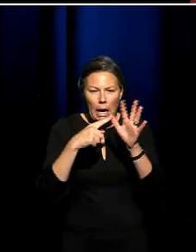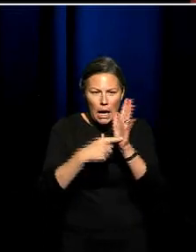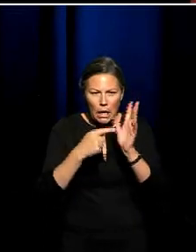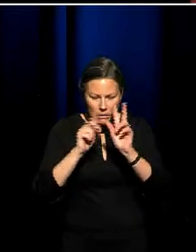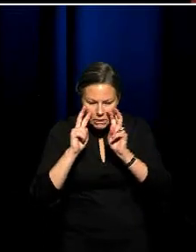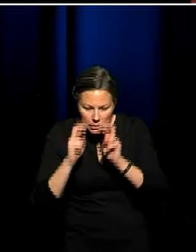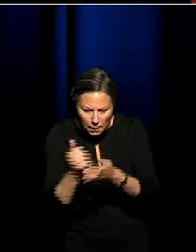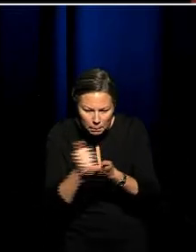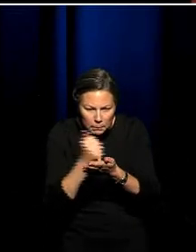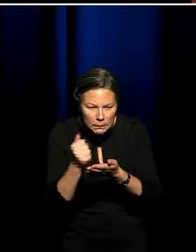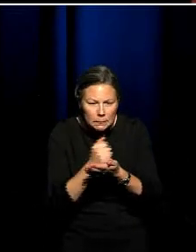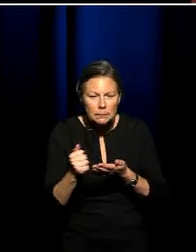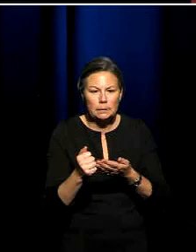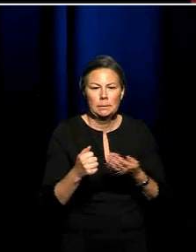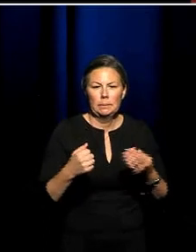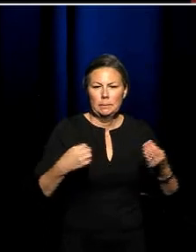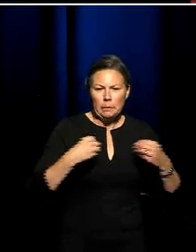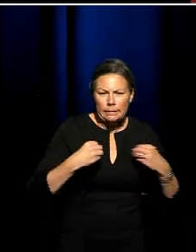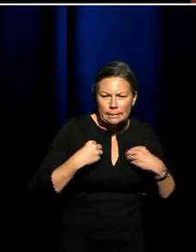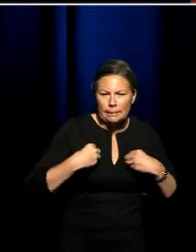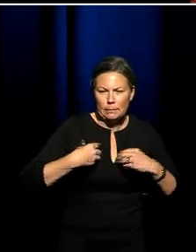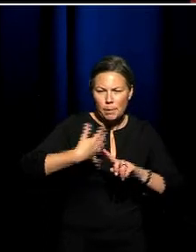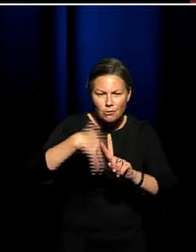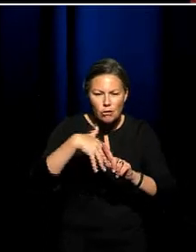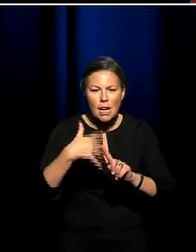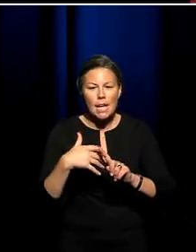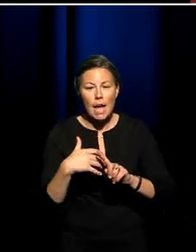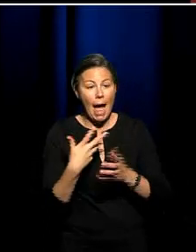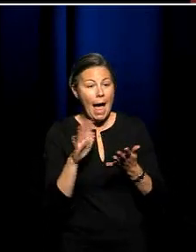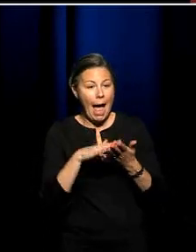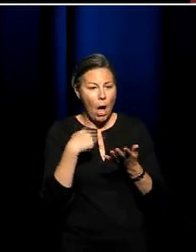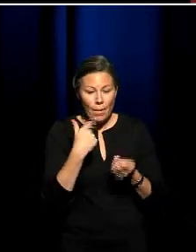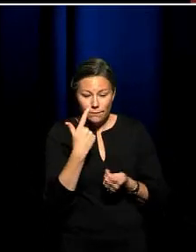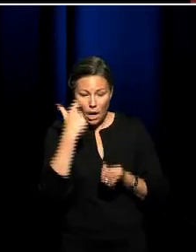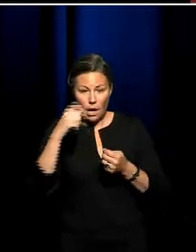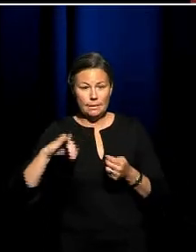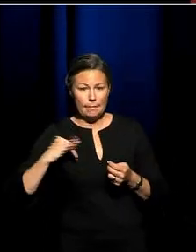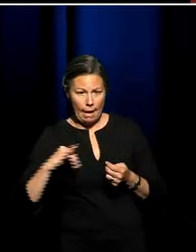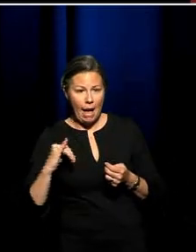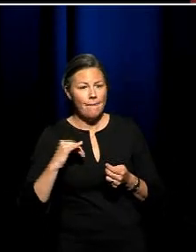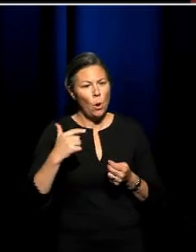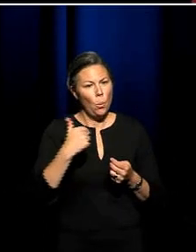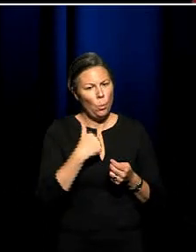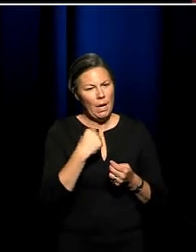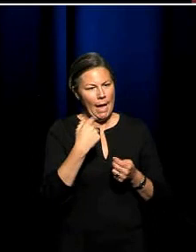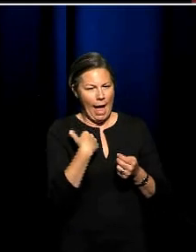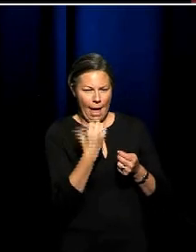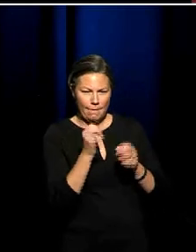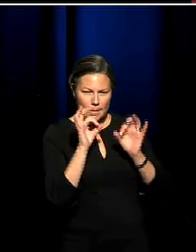corporate services. The Royal Commission recruits staff using an Affirmative Measures Employment Register which operates in addition to the Standard